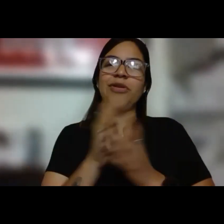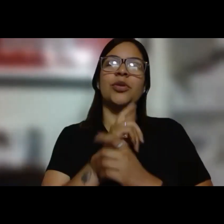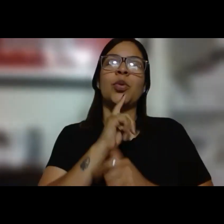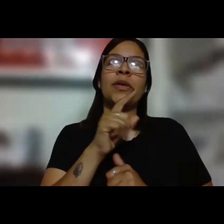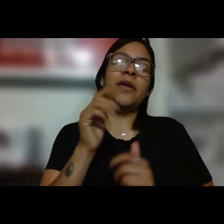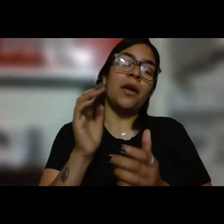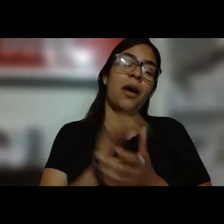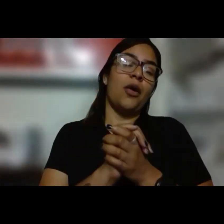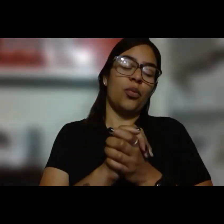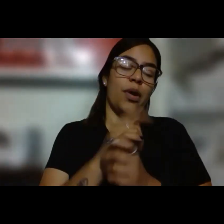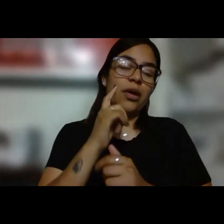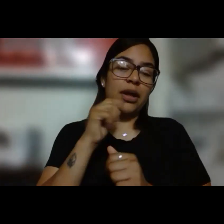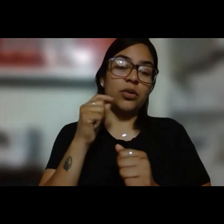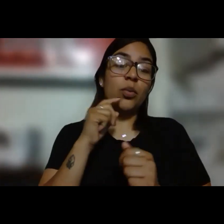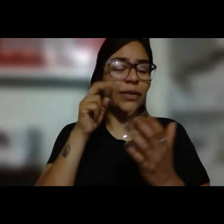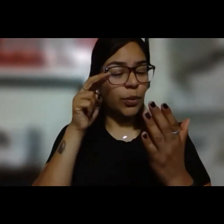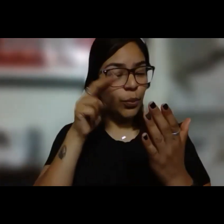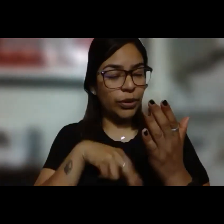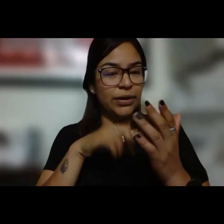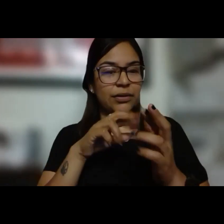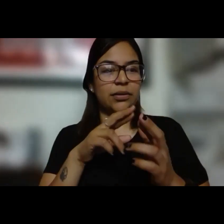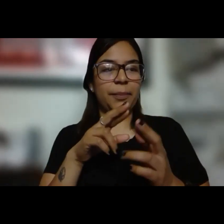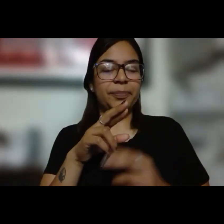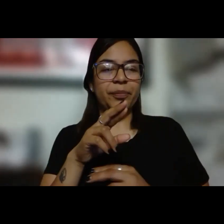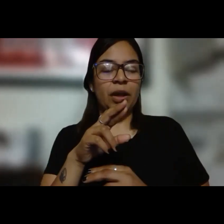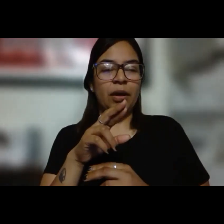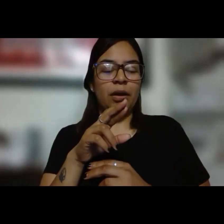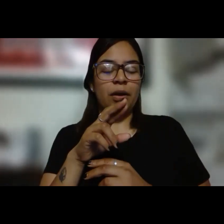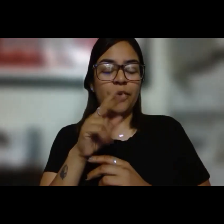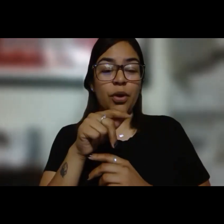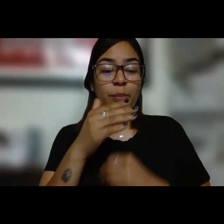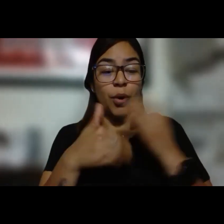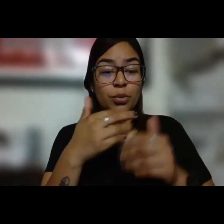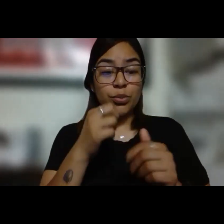look at the progress report that we provide uh updates each meeting because that highlights a